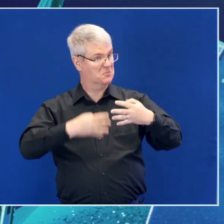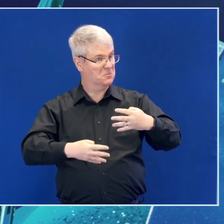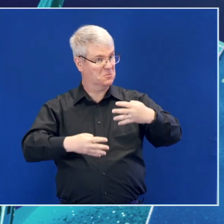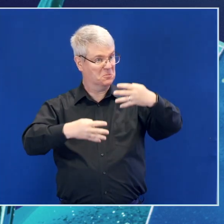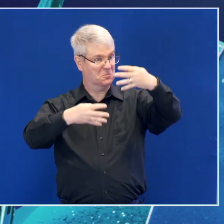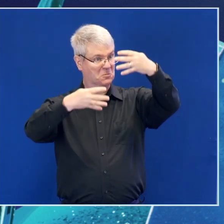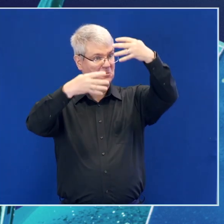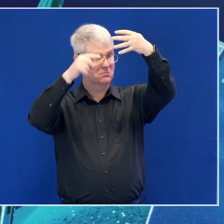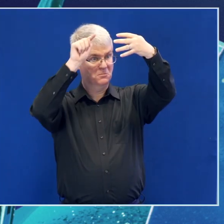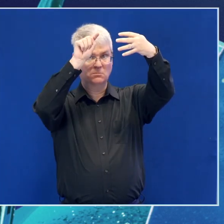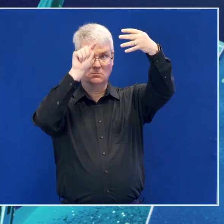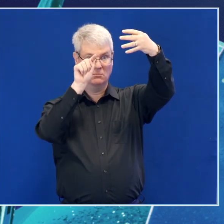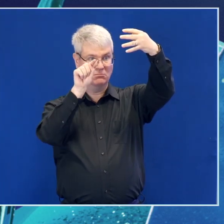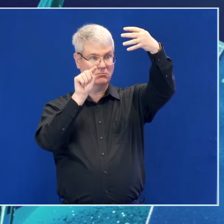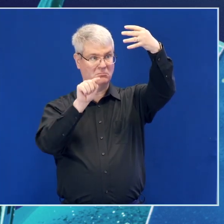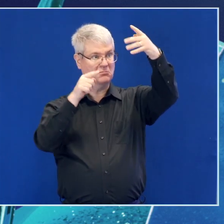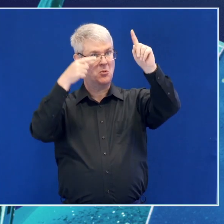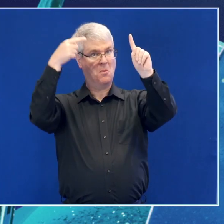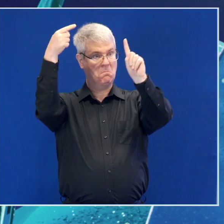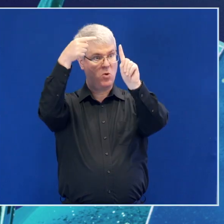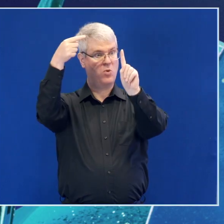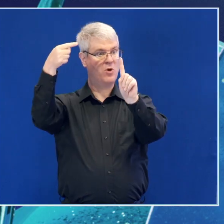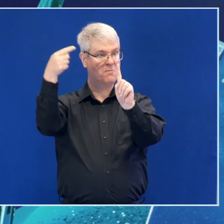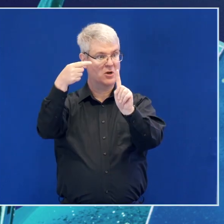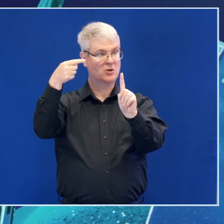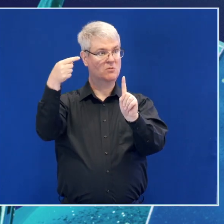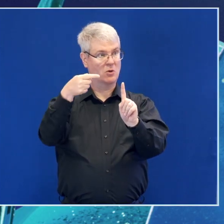that the agent has been instructed to use.